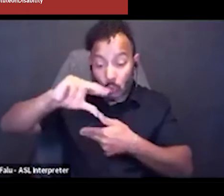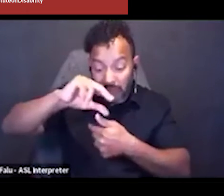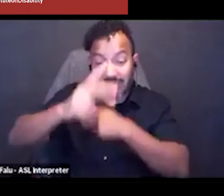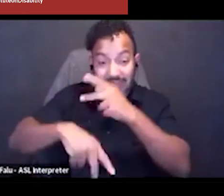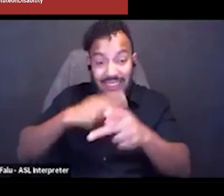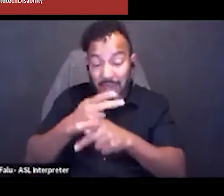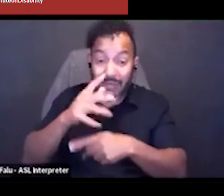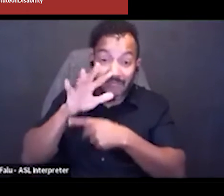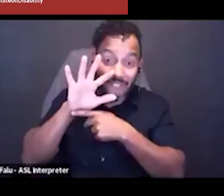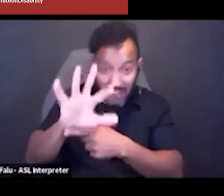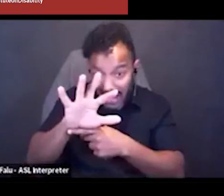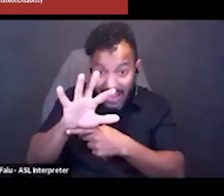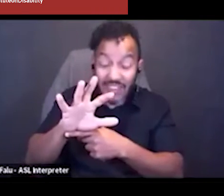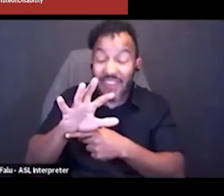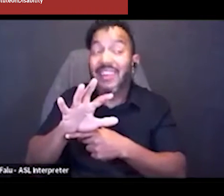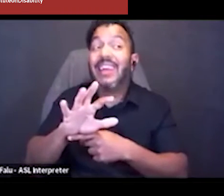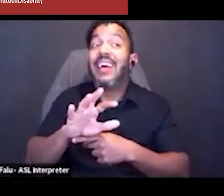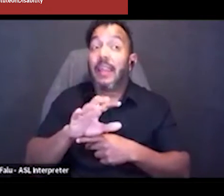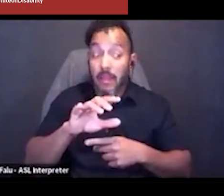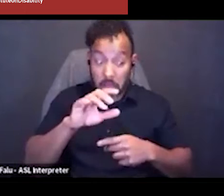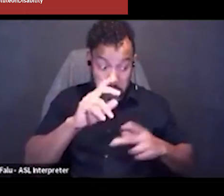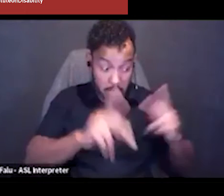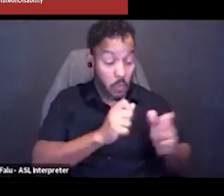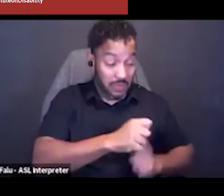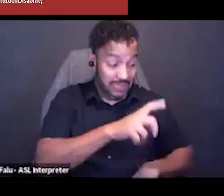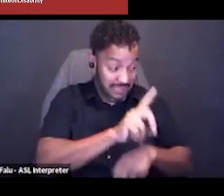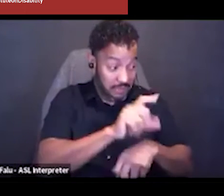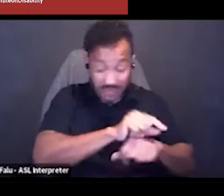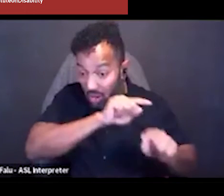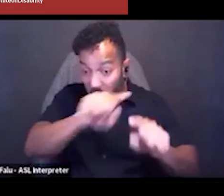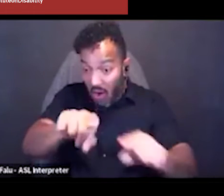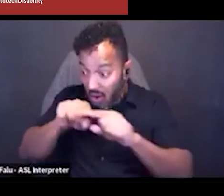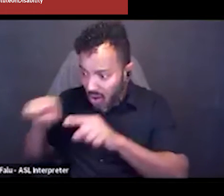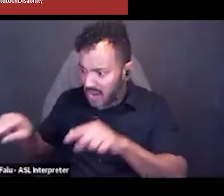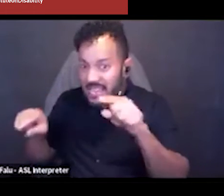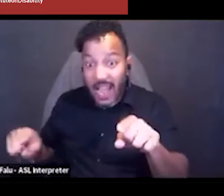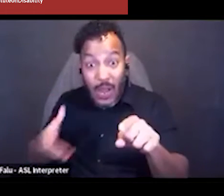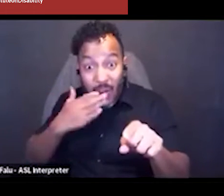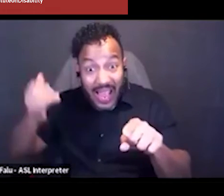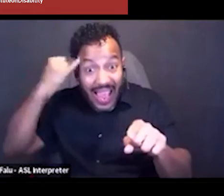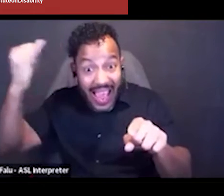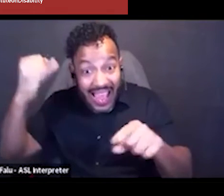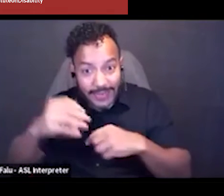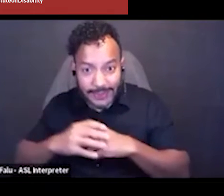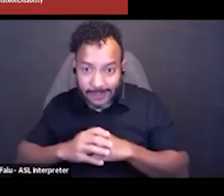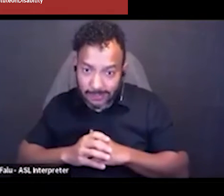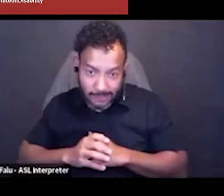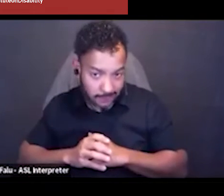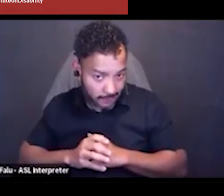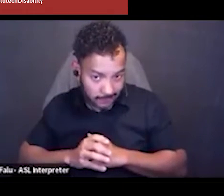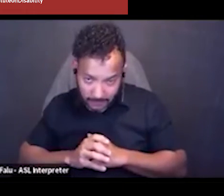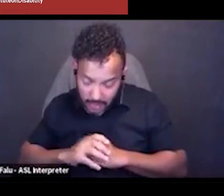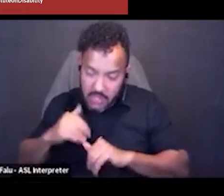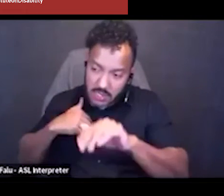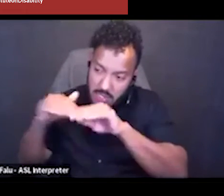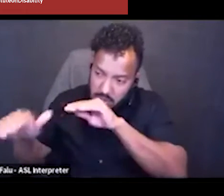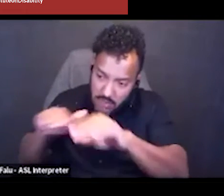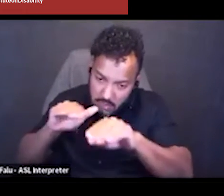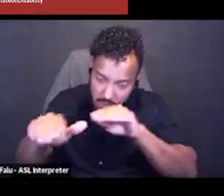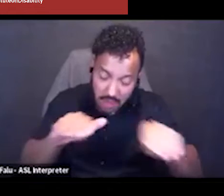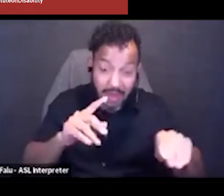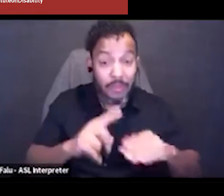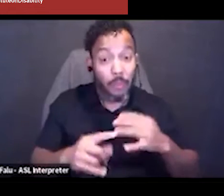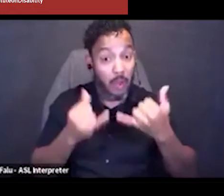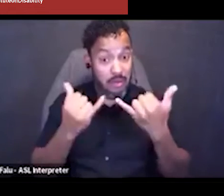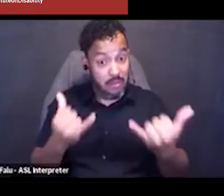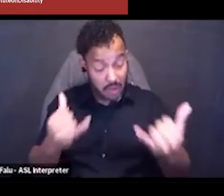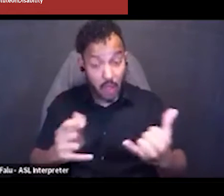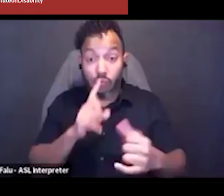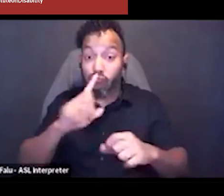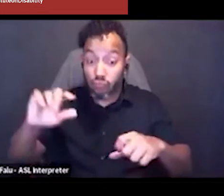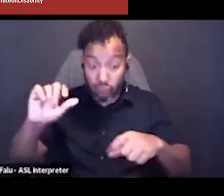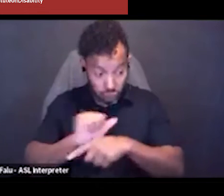But so, yeah, this should not have come as a surprise to the federal government.